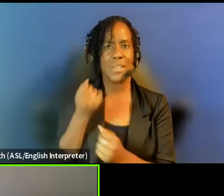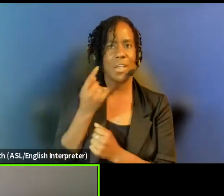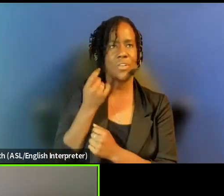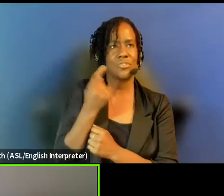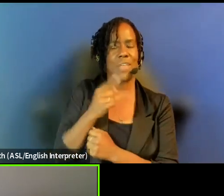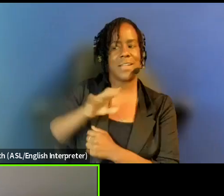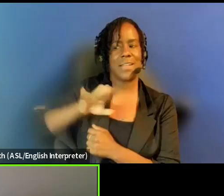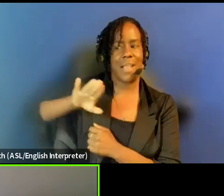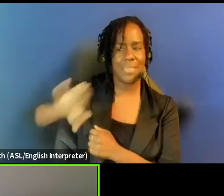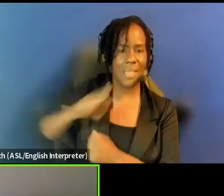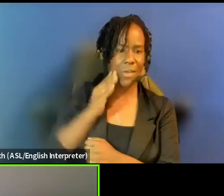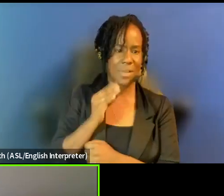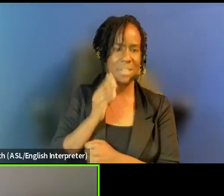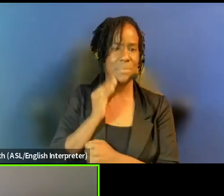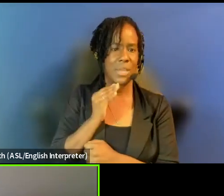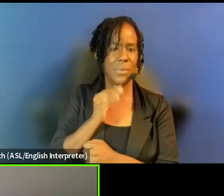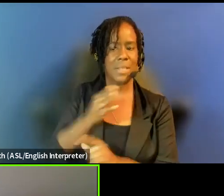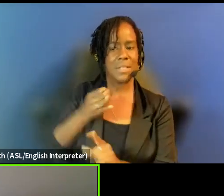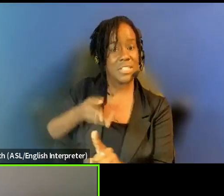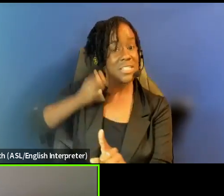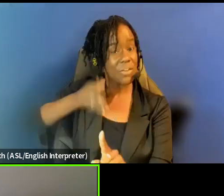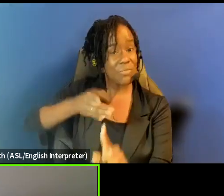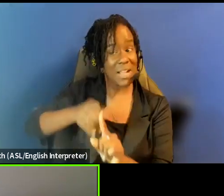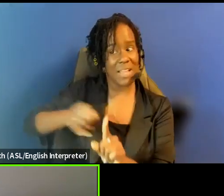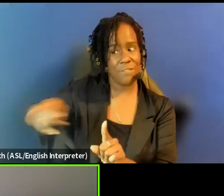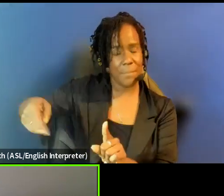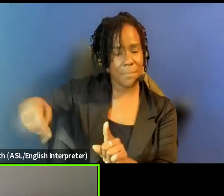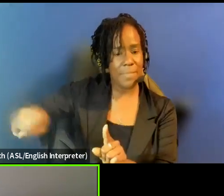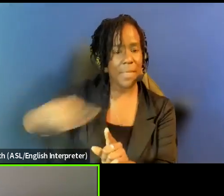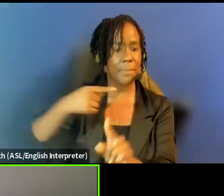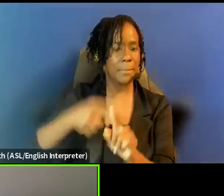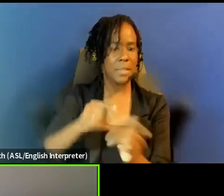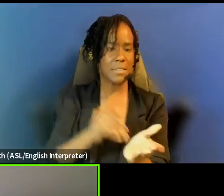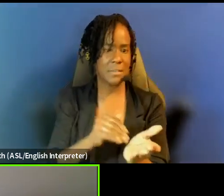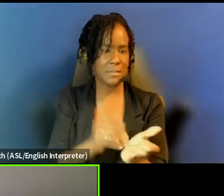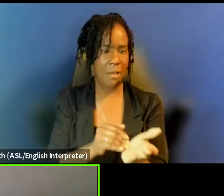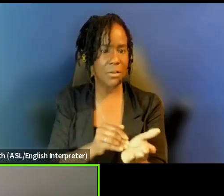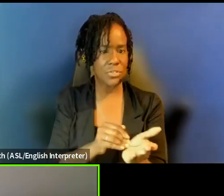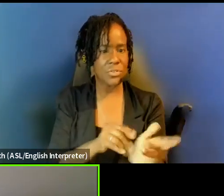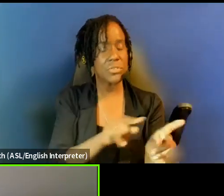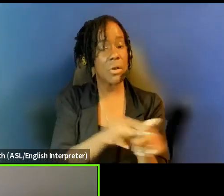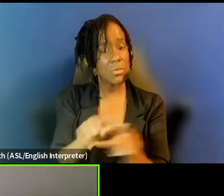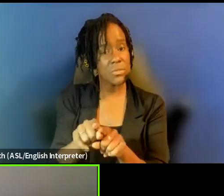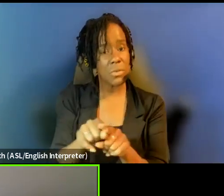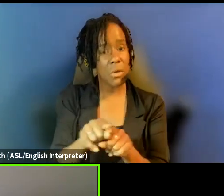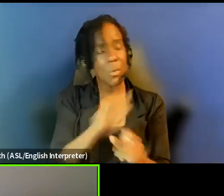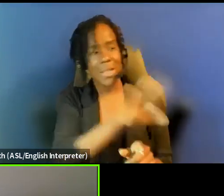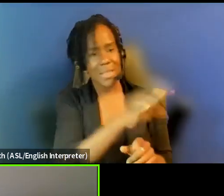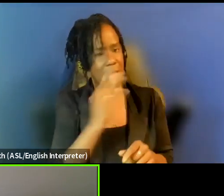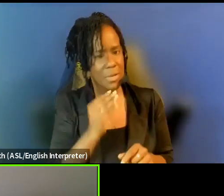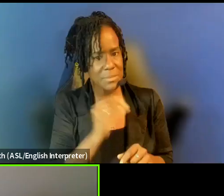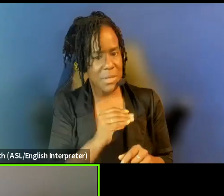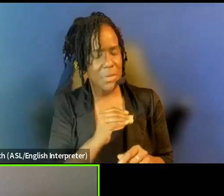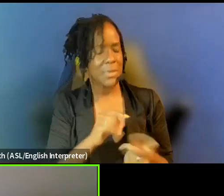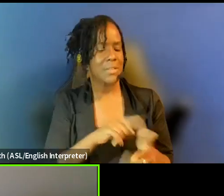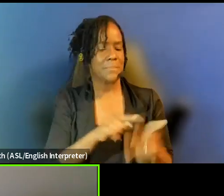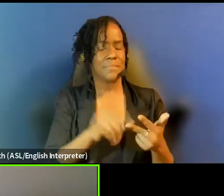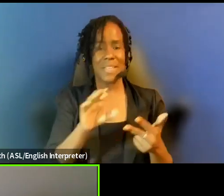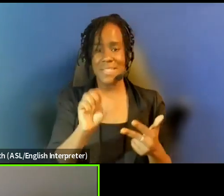Options, choices. You know, that they can provide informed -- they can make informed choices.